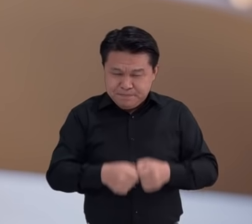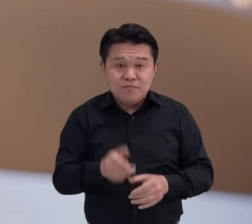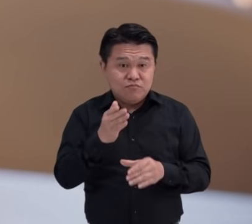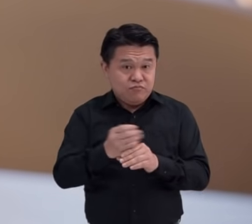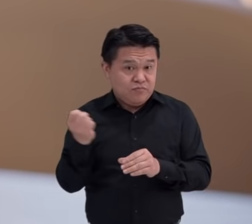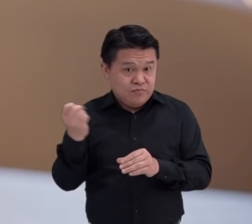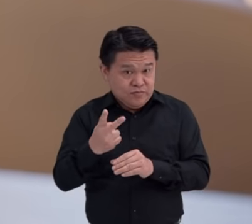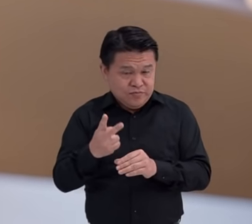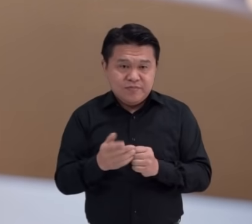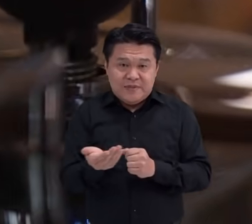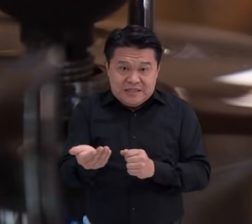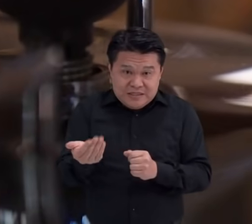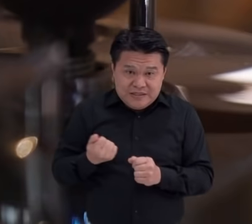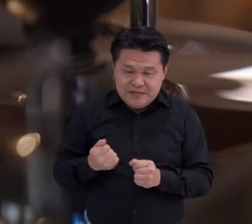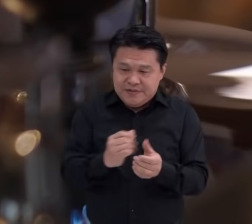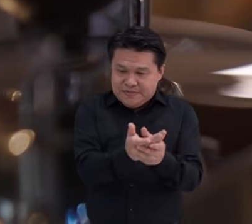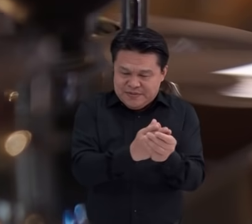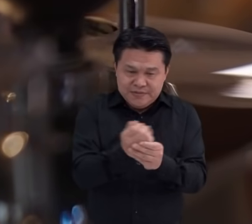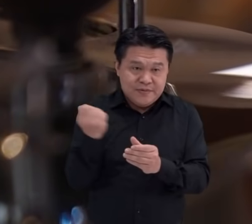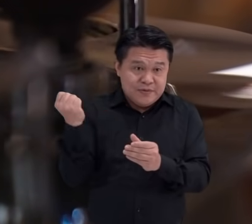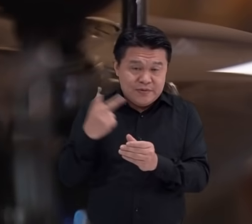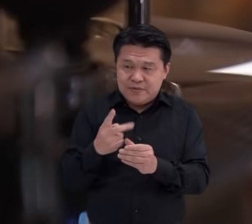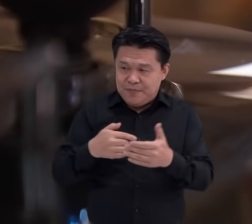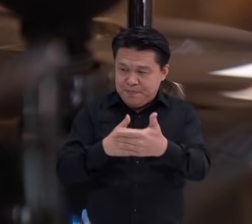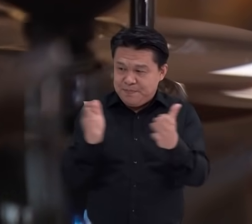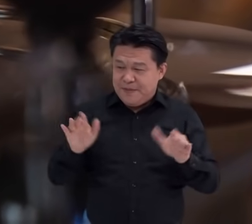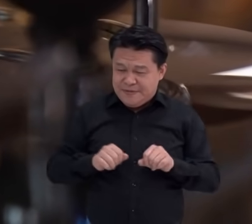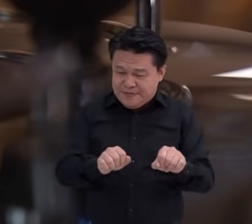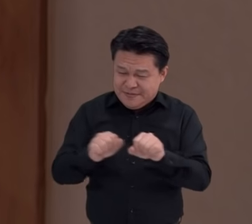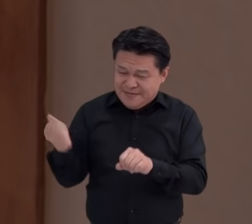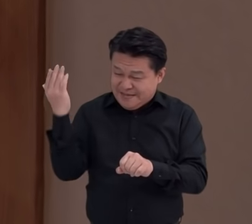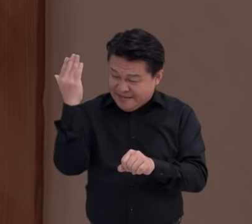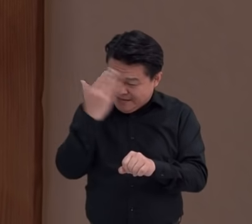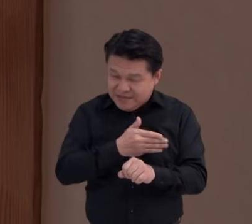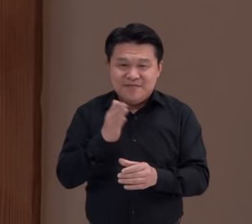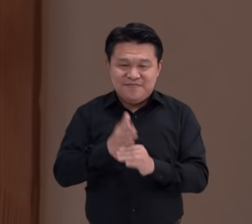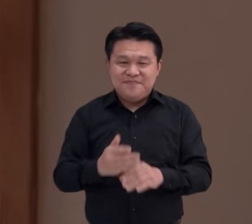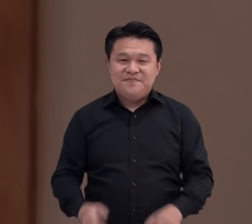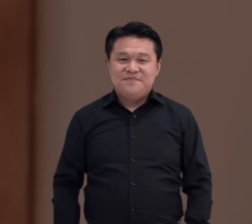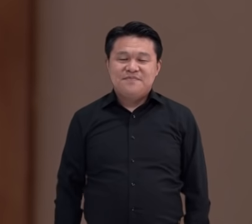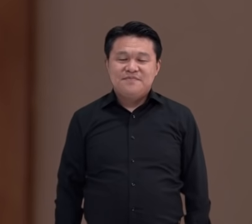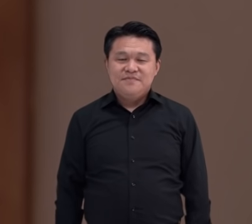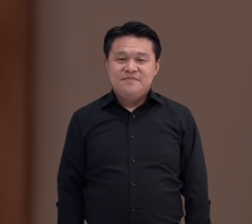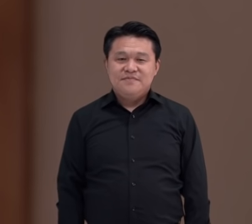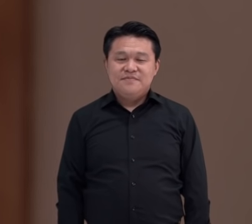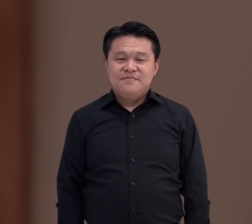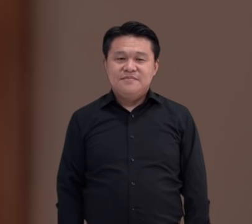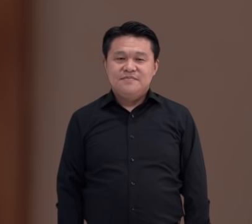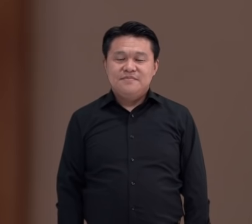We also disinfect and clean the place thoroughly before every check-in. Q. What are your thoughts on things native to Korea?